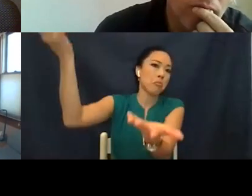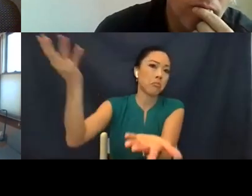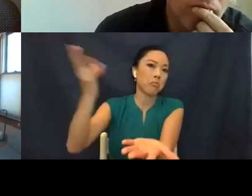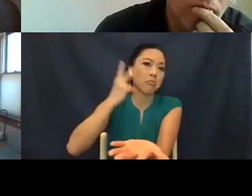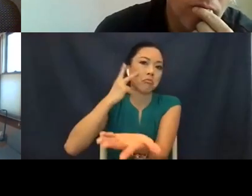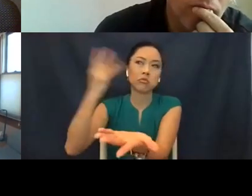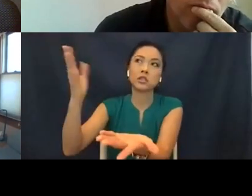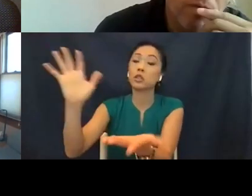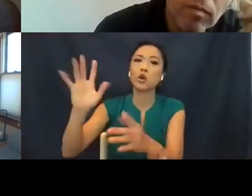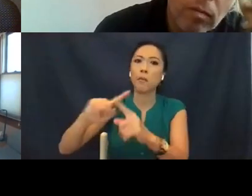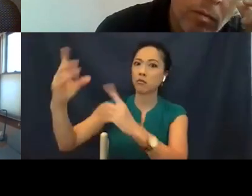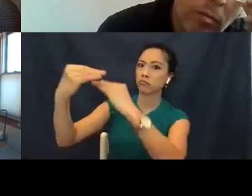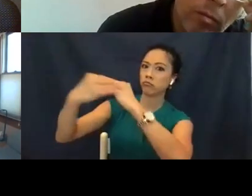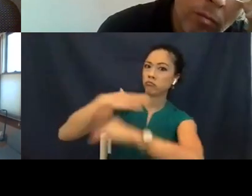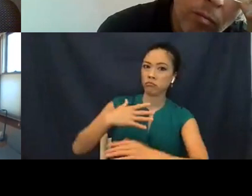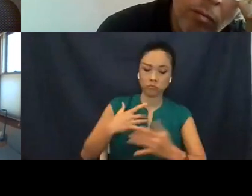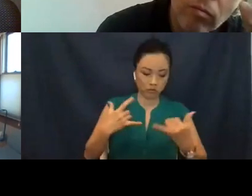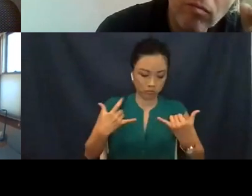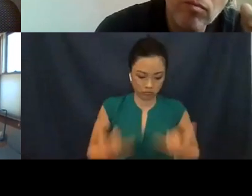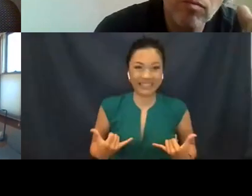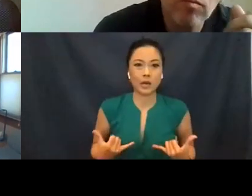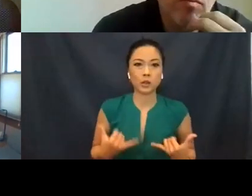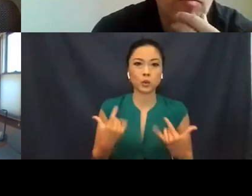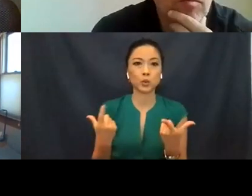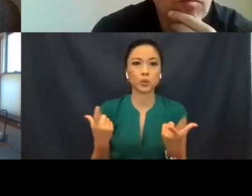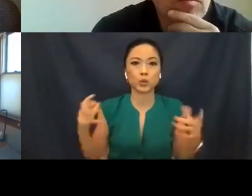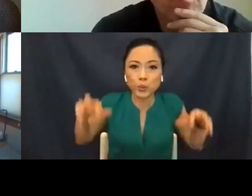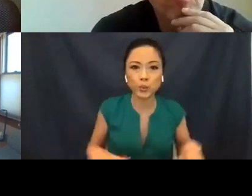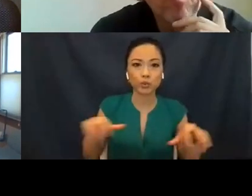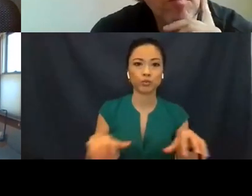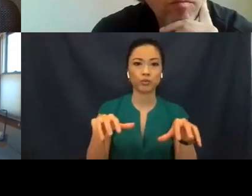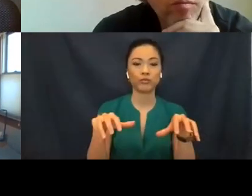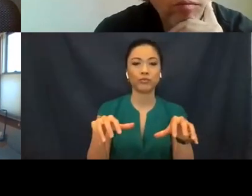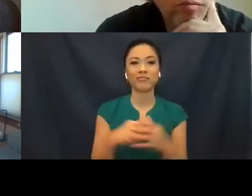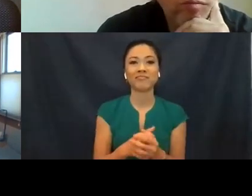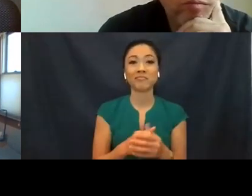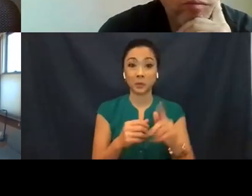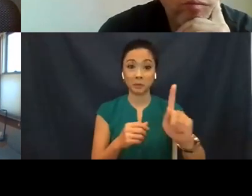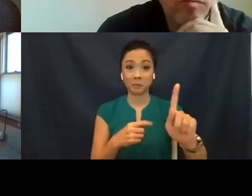in our present. On that thought, I'm going to pause